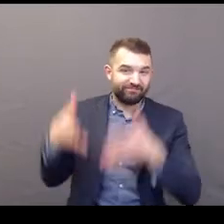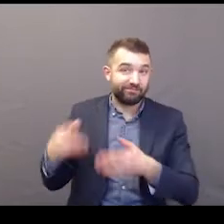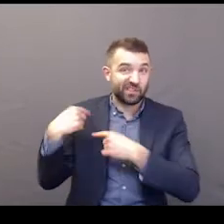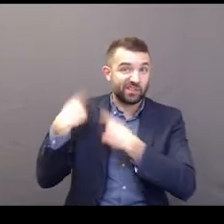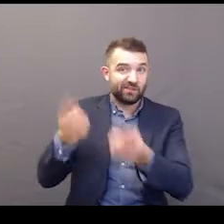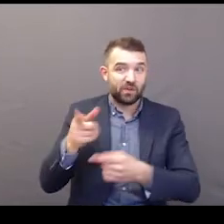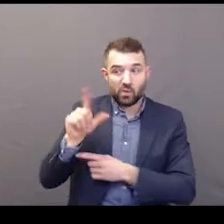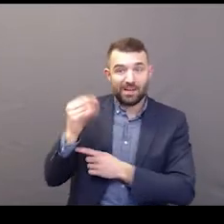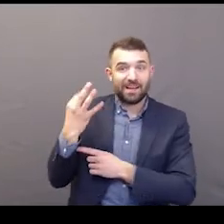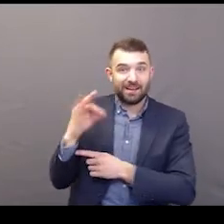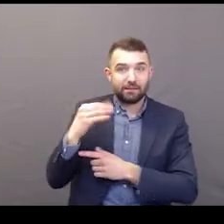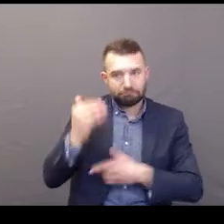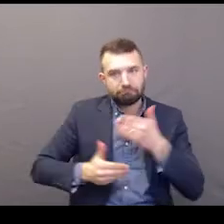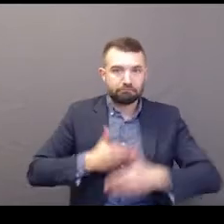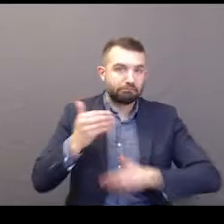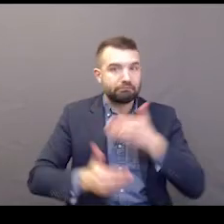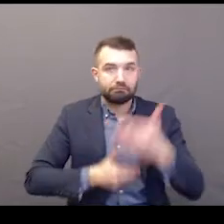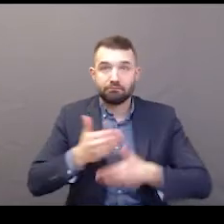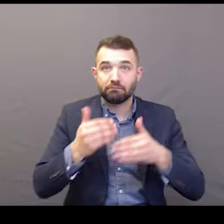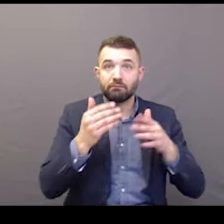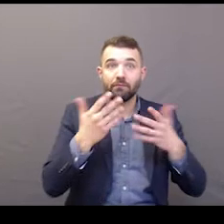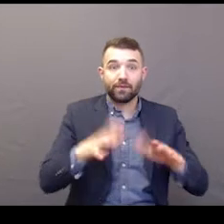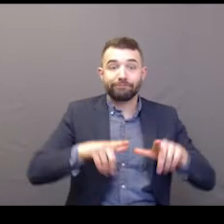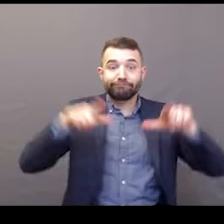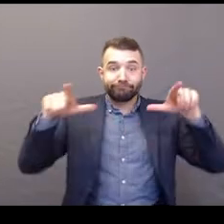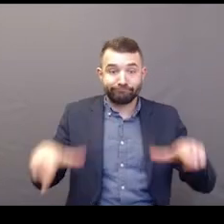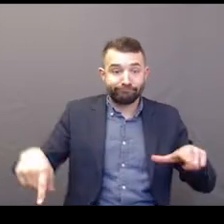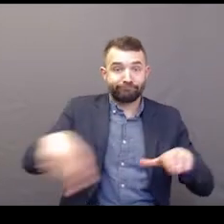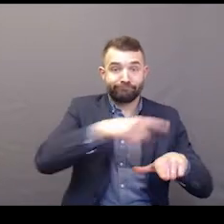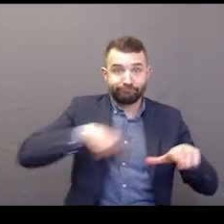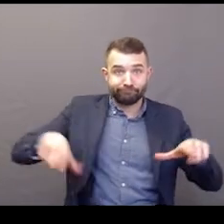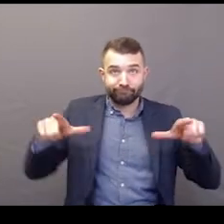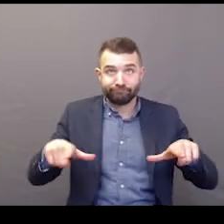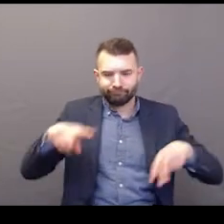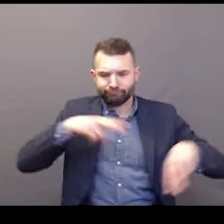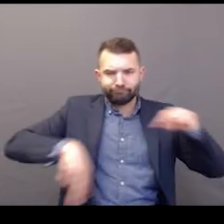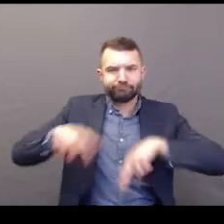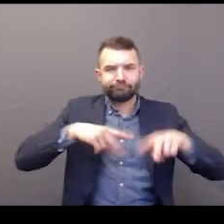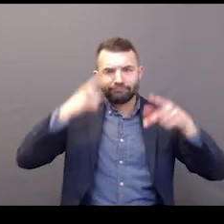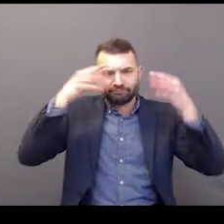the project is largely determined at this level. For a closer look at our design, visit our